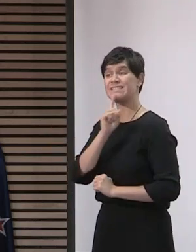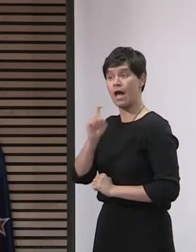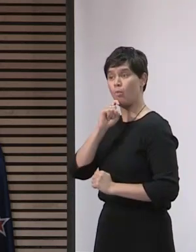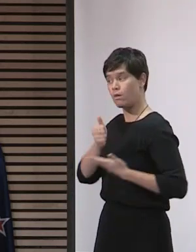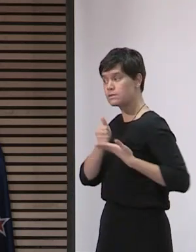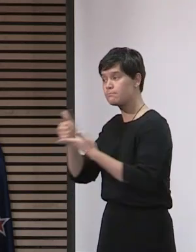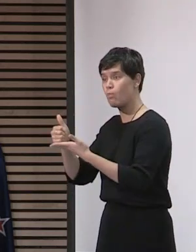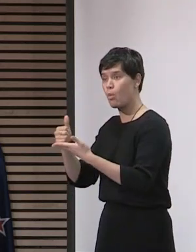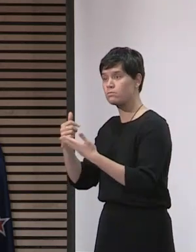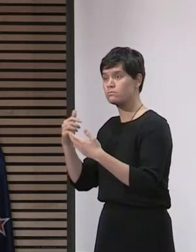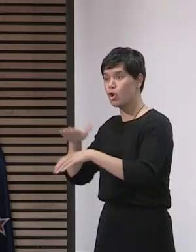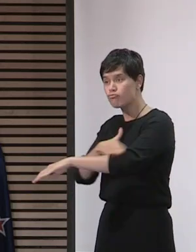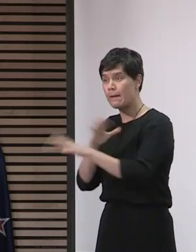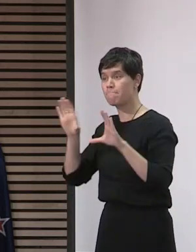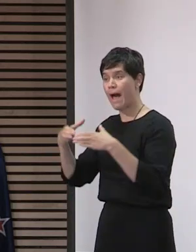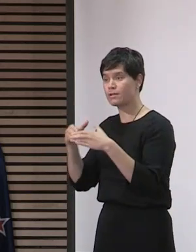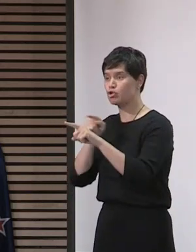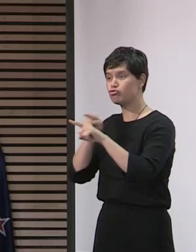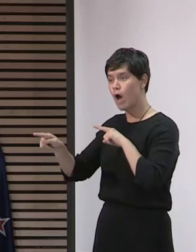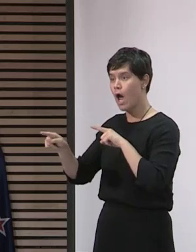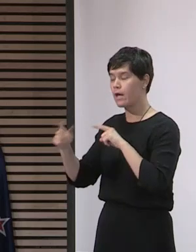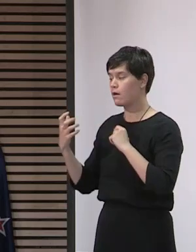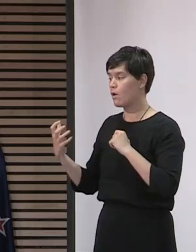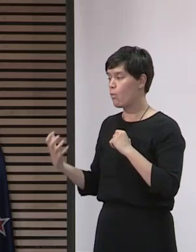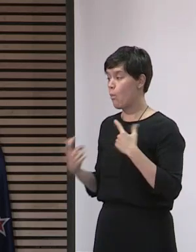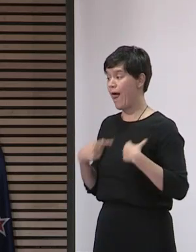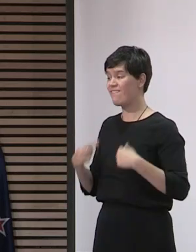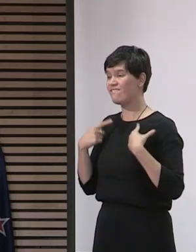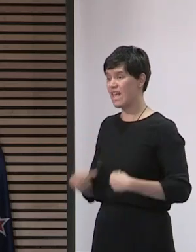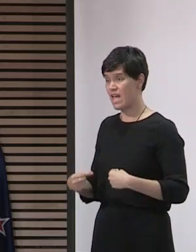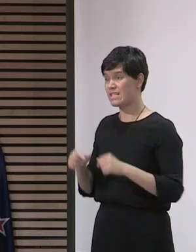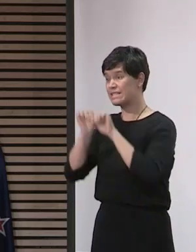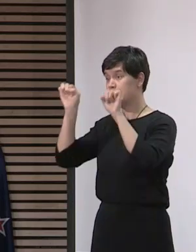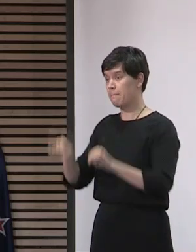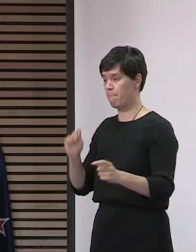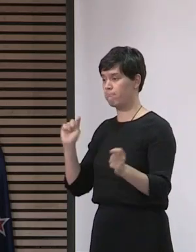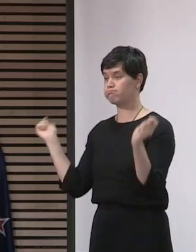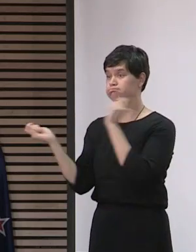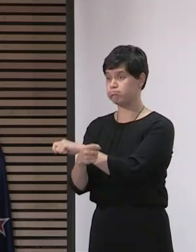with the Greens commits to overhaul the welfare system. Do you believe that you've adequately delivered on that?